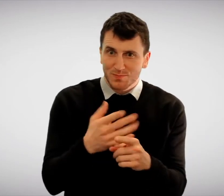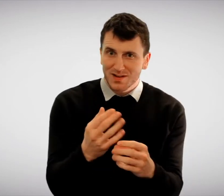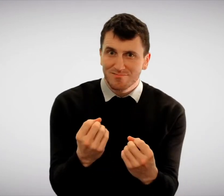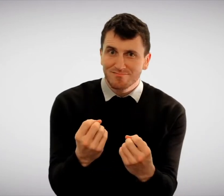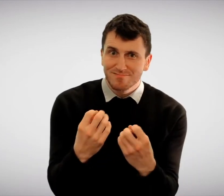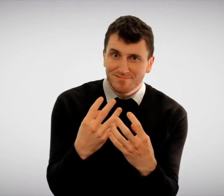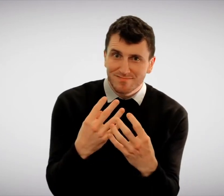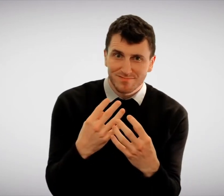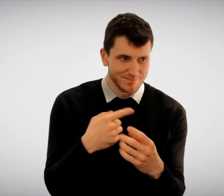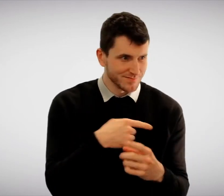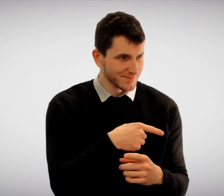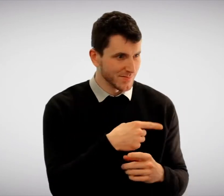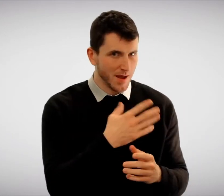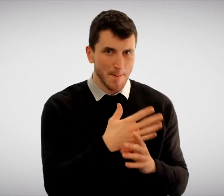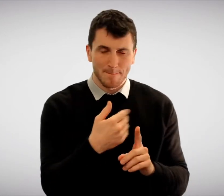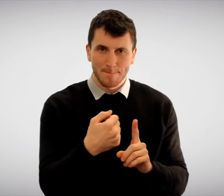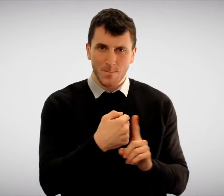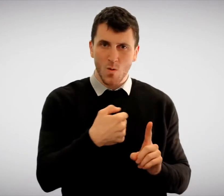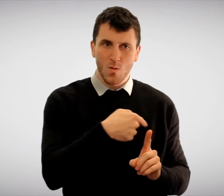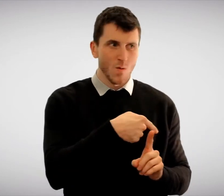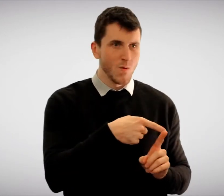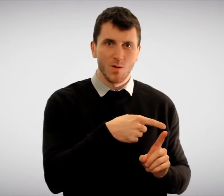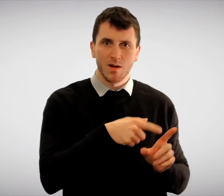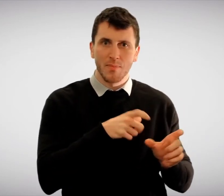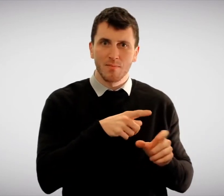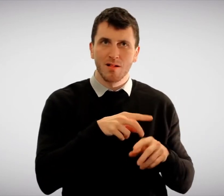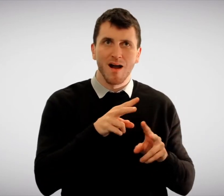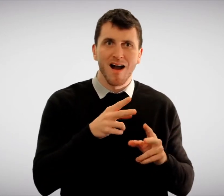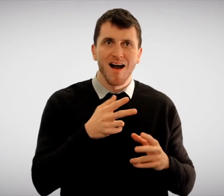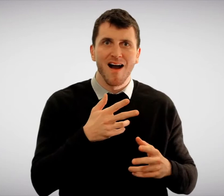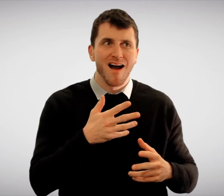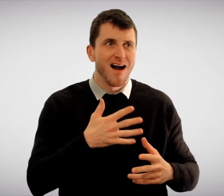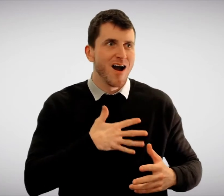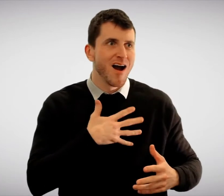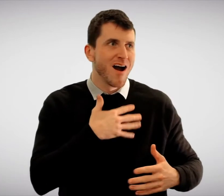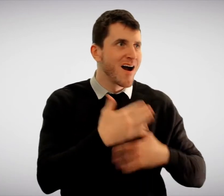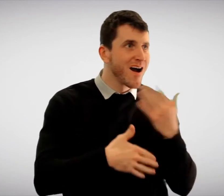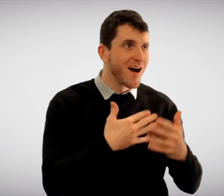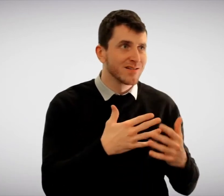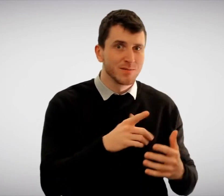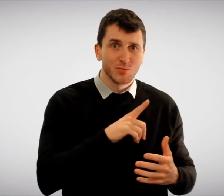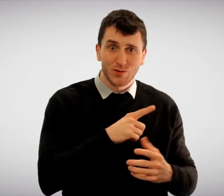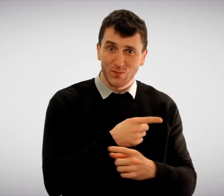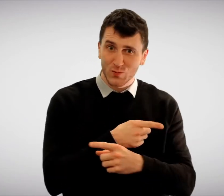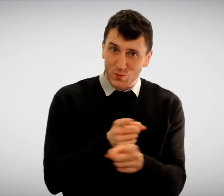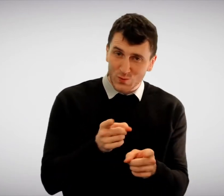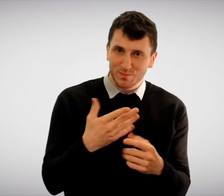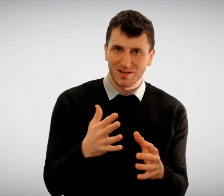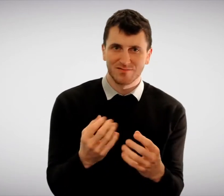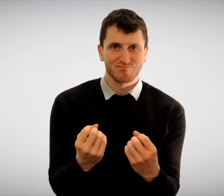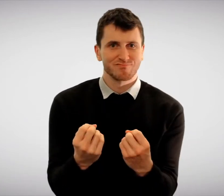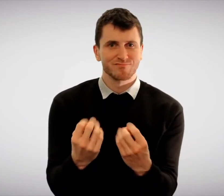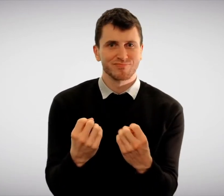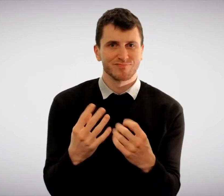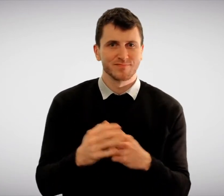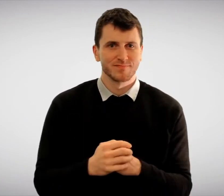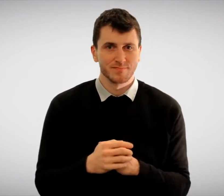our input drives the changes and our events are more successful because of your help.